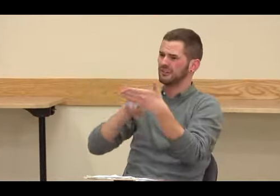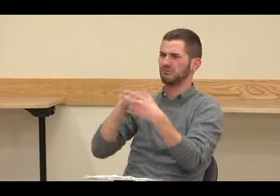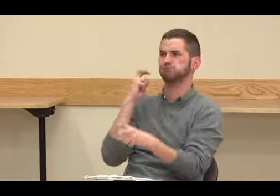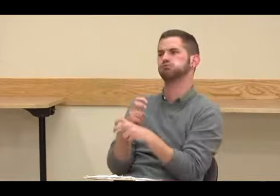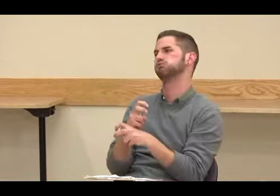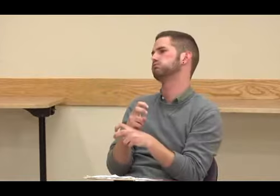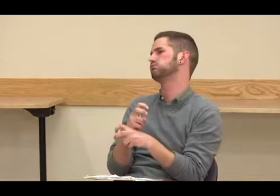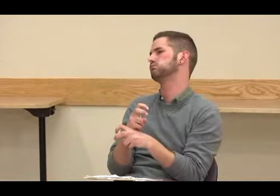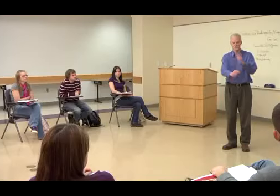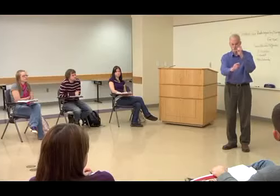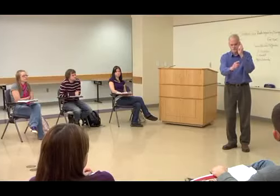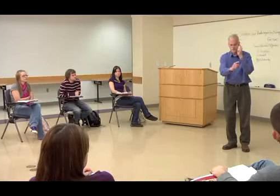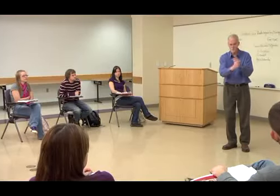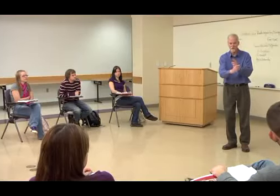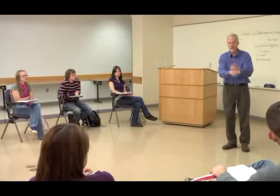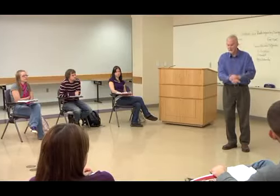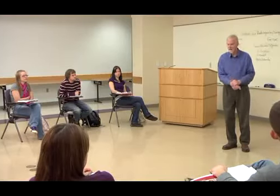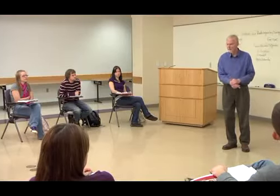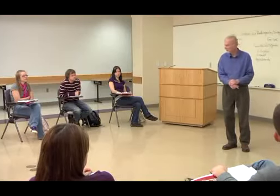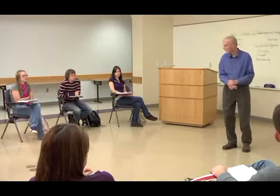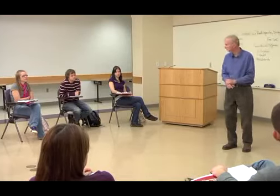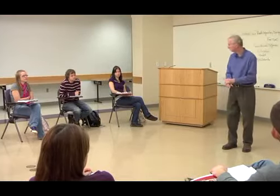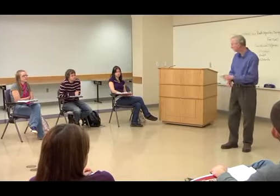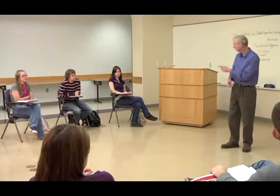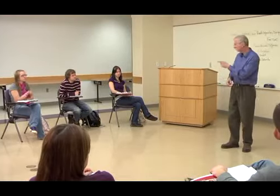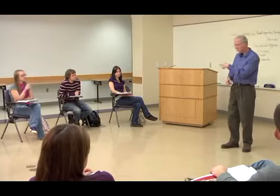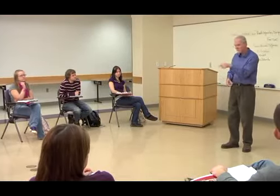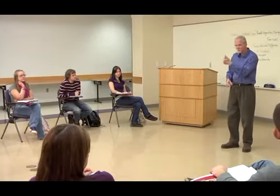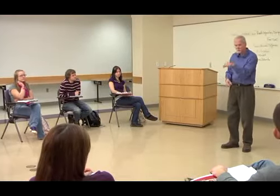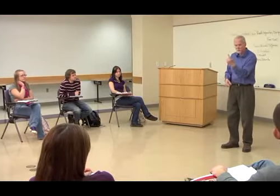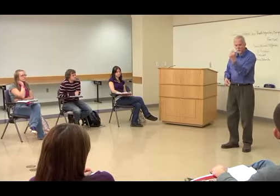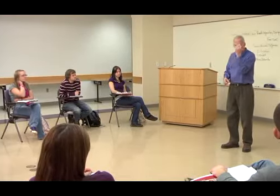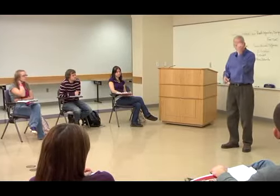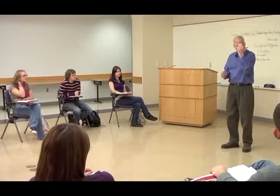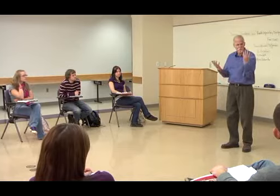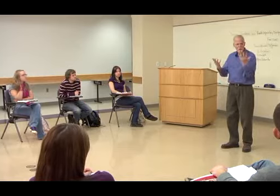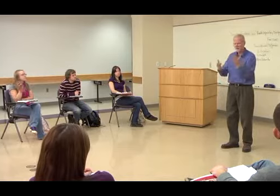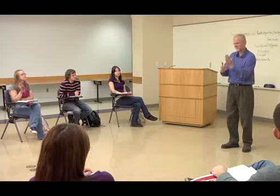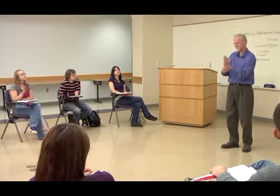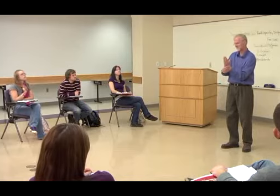are not skilled in English. Right. Does anyone know the average reading level